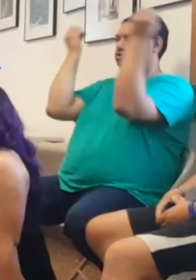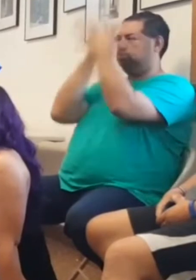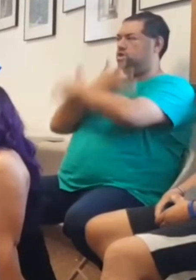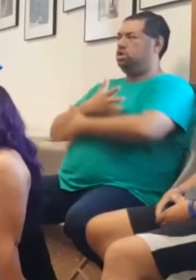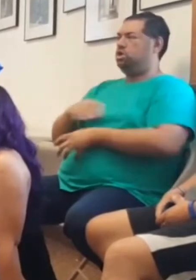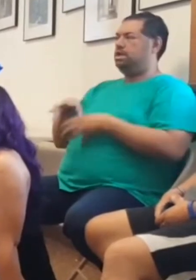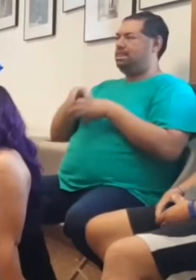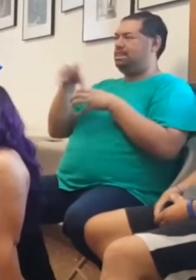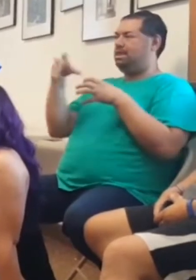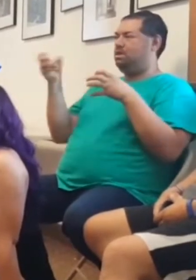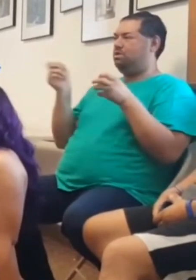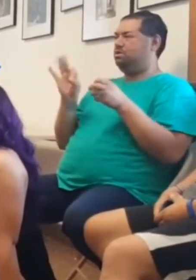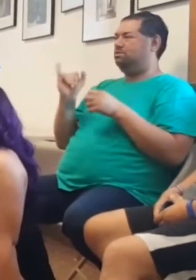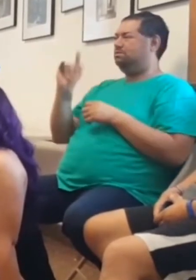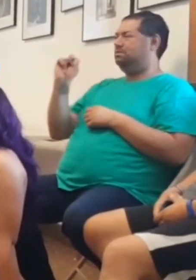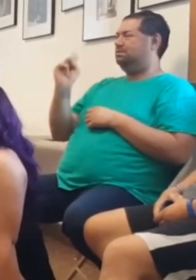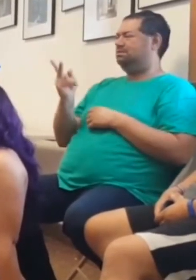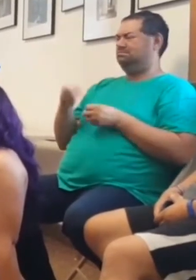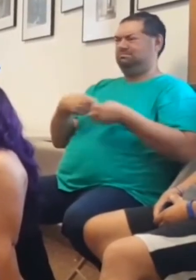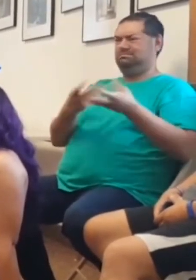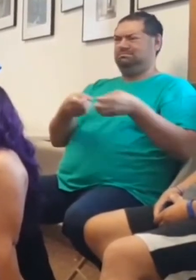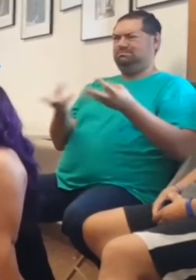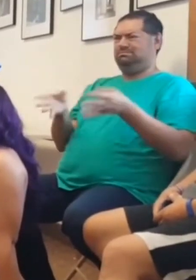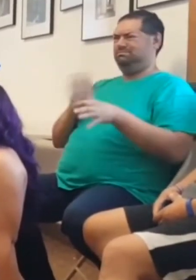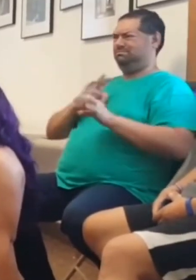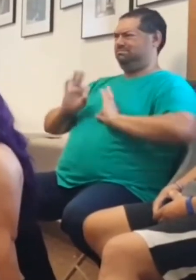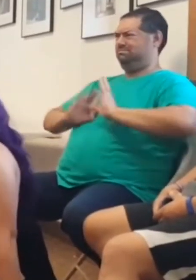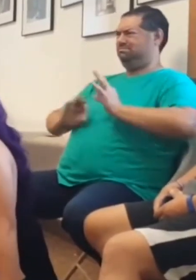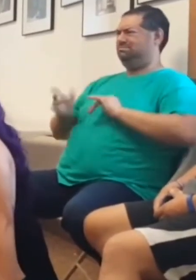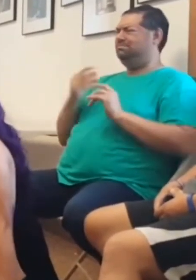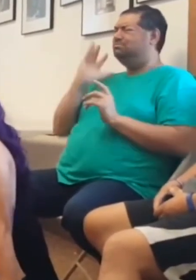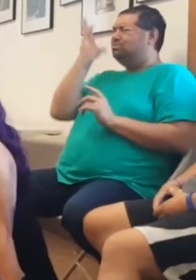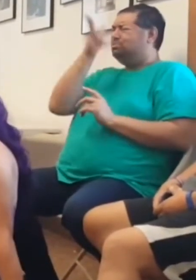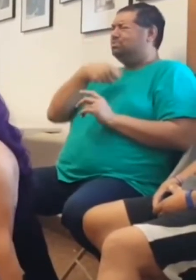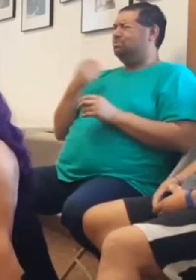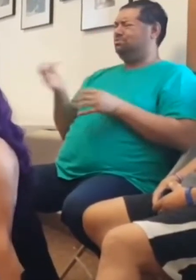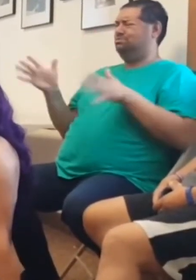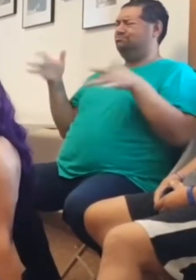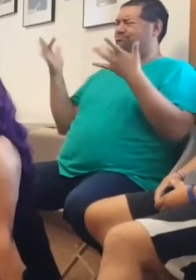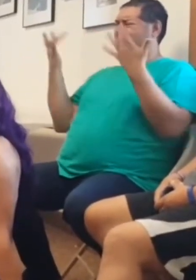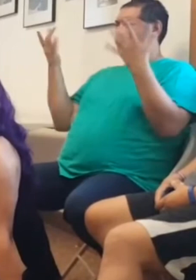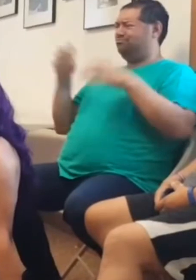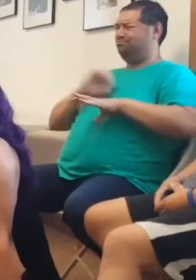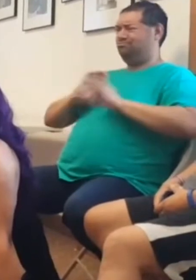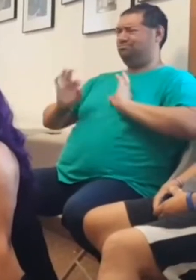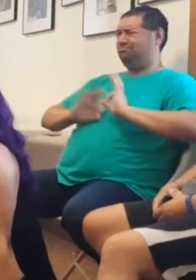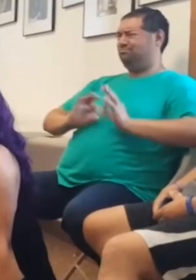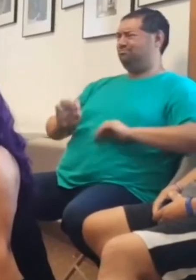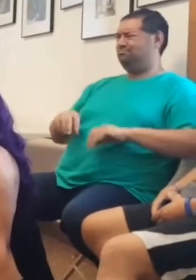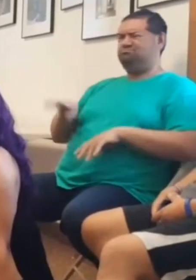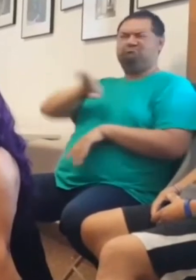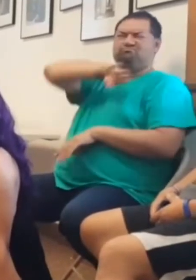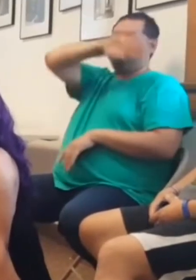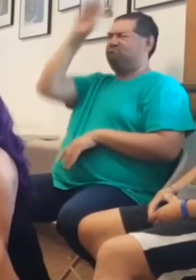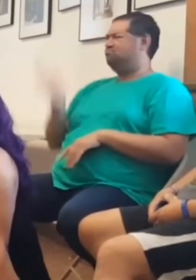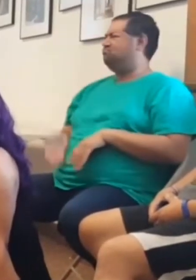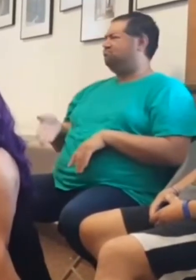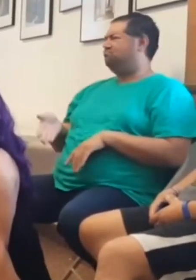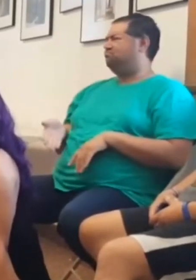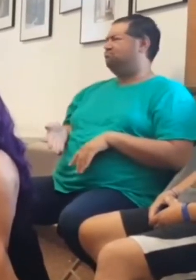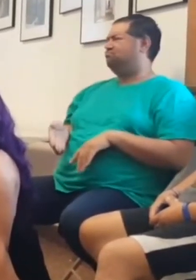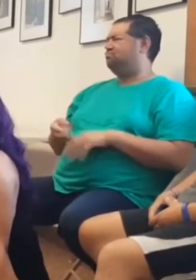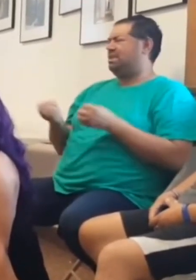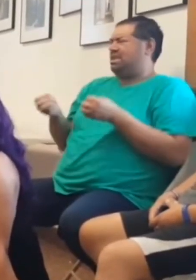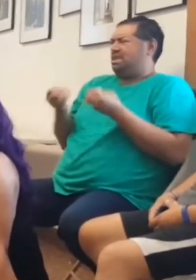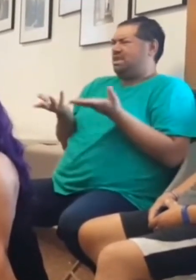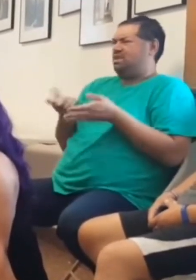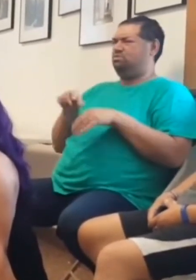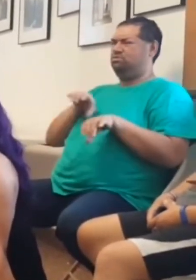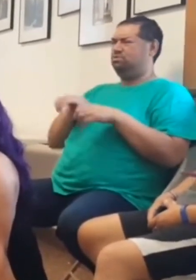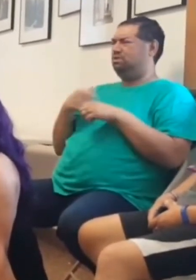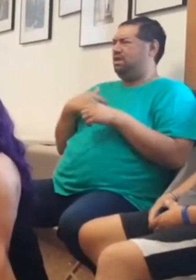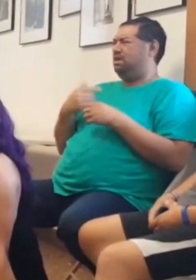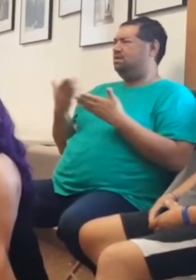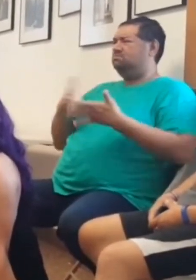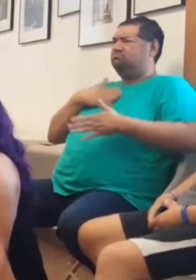"Give away my scales? My beautiful, shining scales? Never! How could I ever be happy without them?"